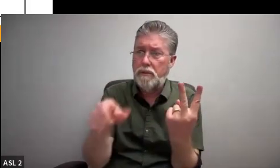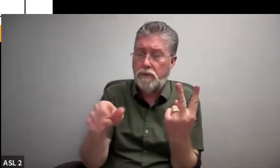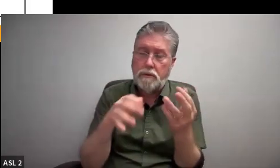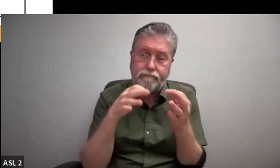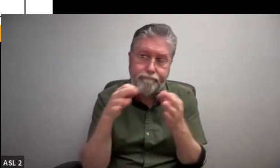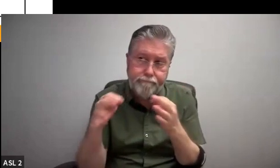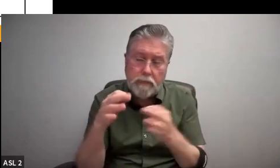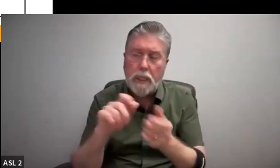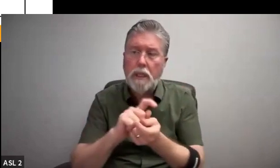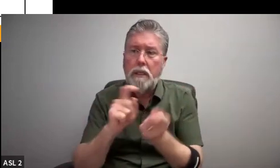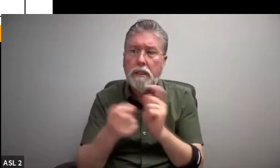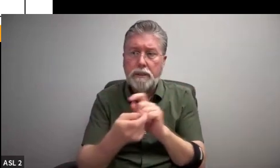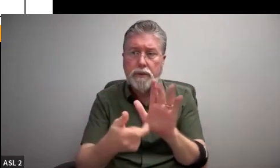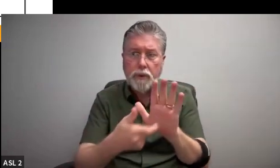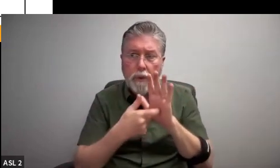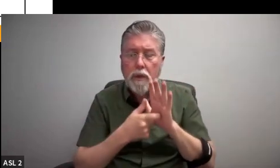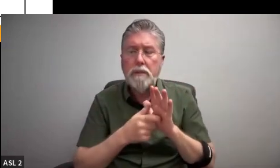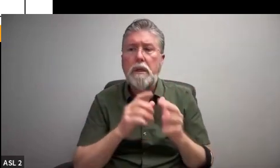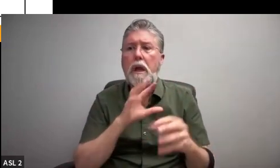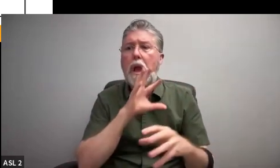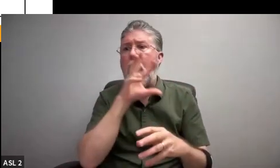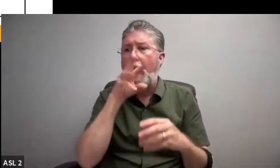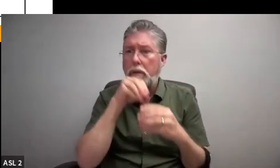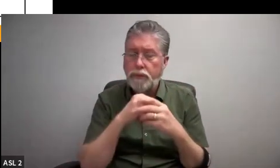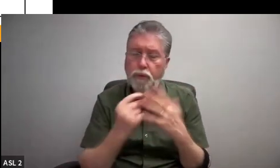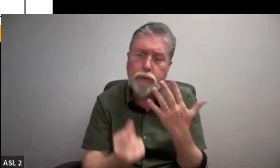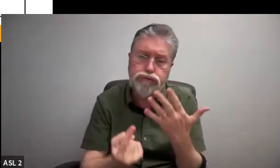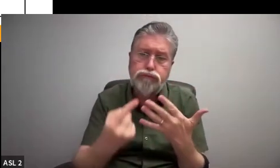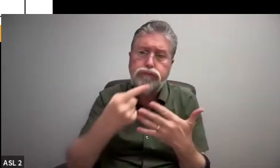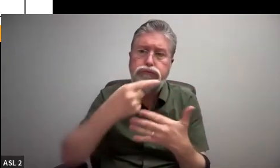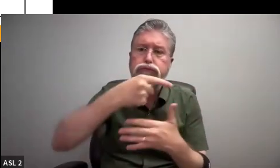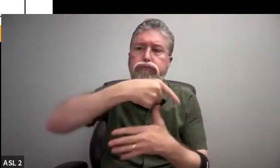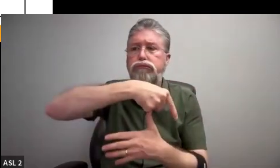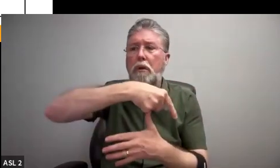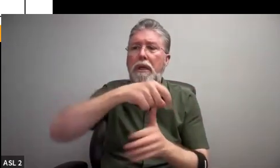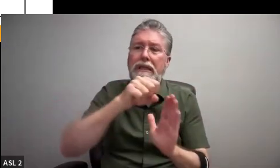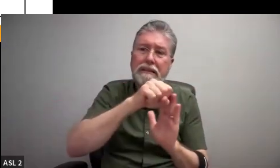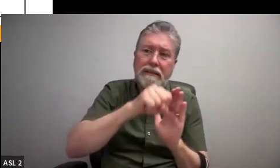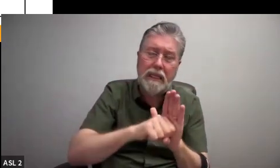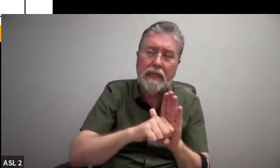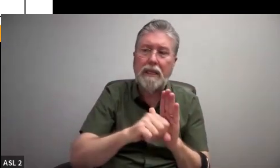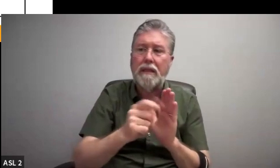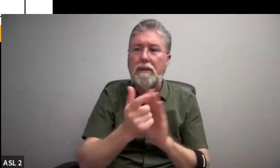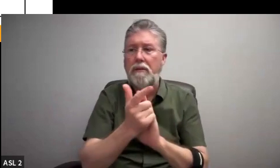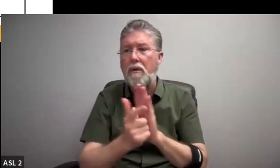change requires a comprehensive review of their state and federal laws and regulations addressing